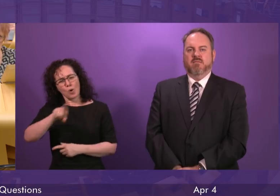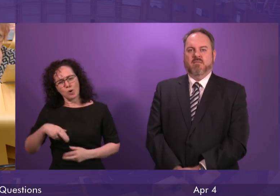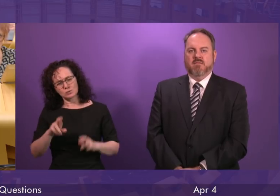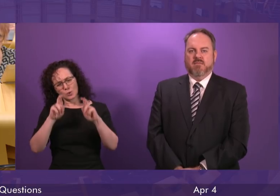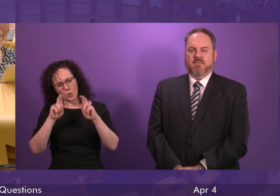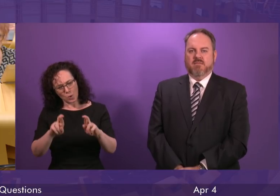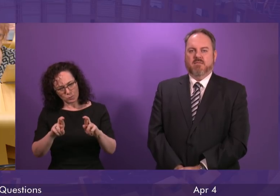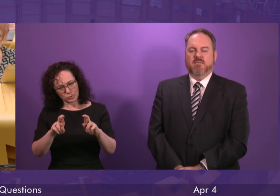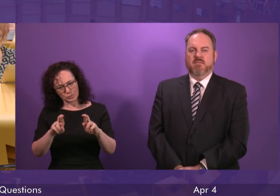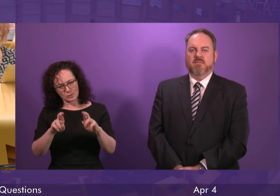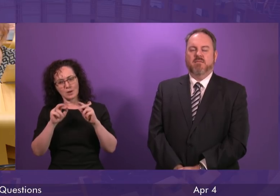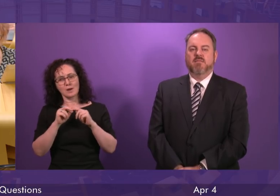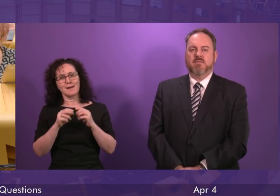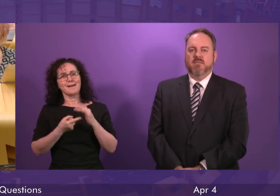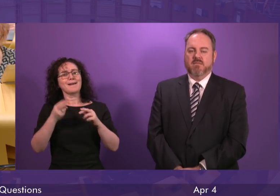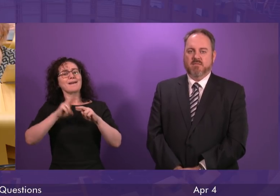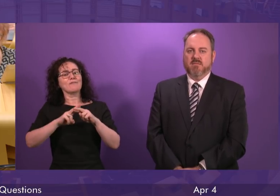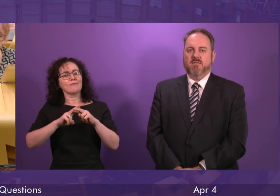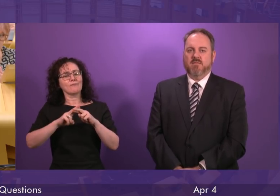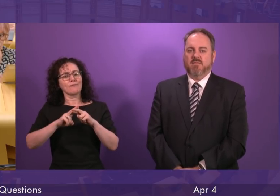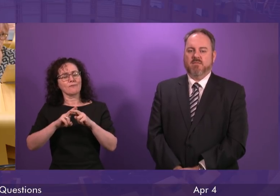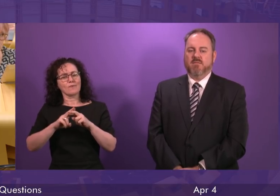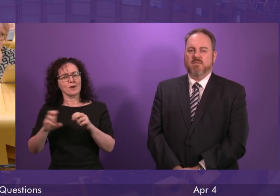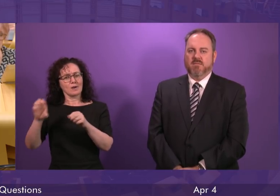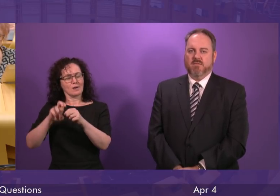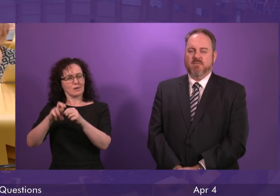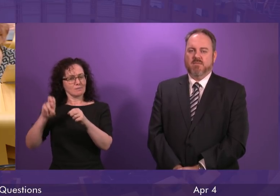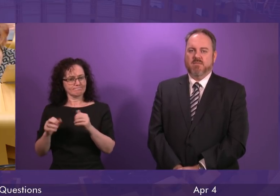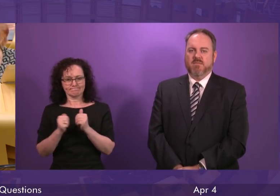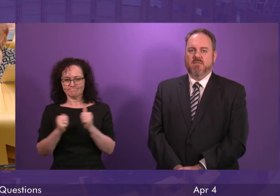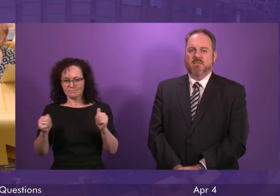will be a substantial shock to the United Kingdom economy and to the Scottish economy.